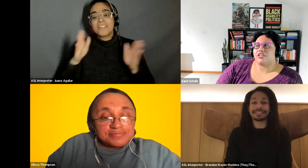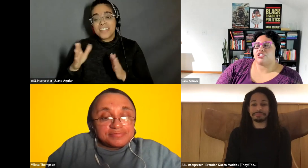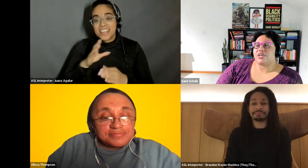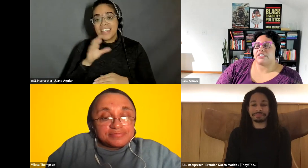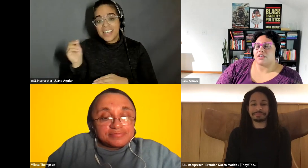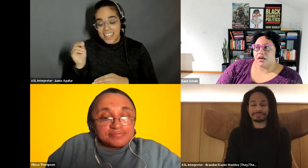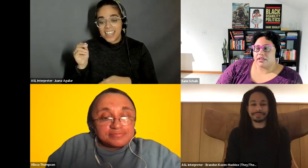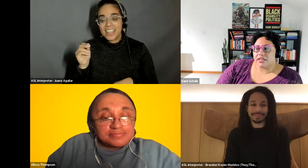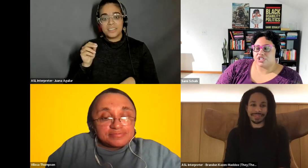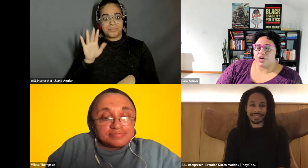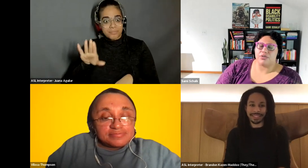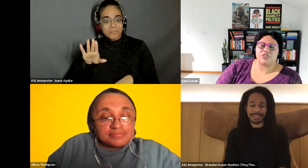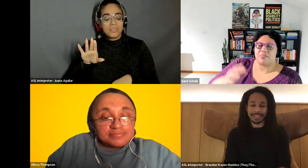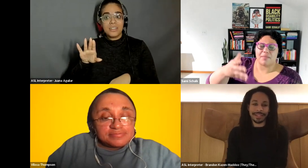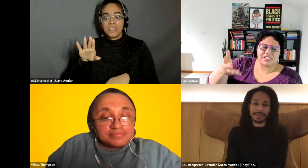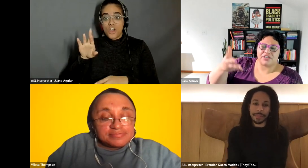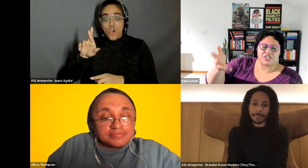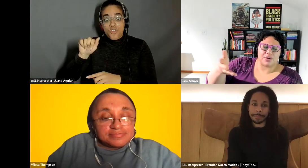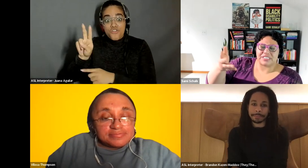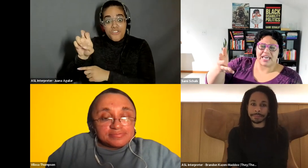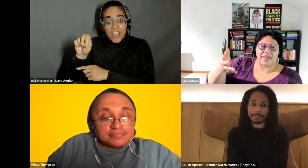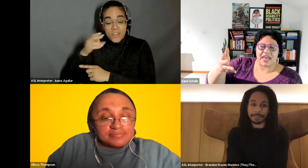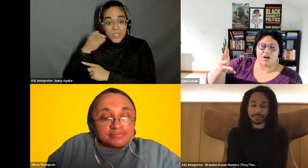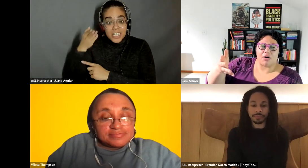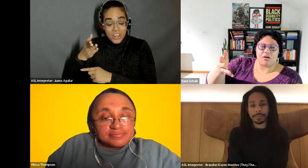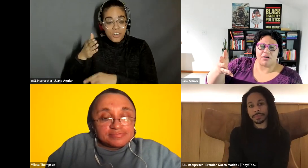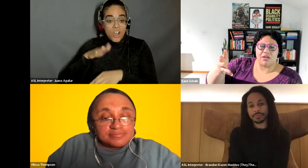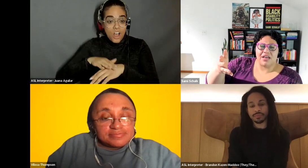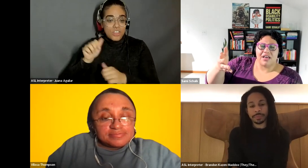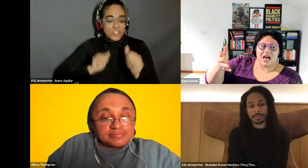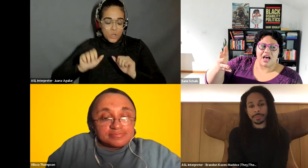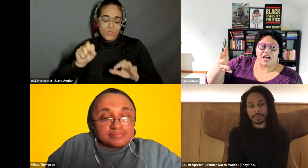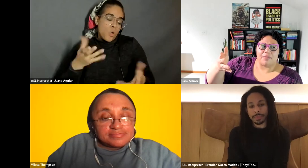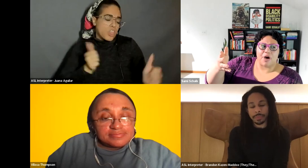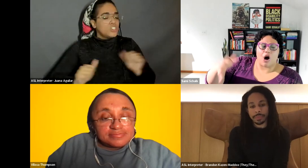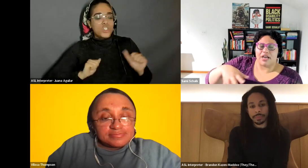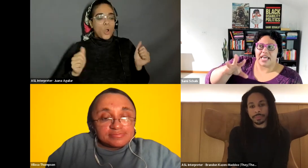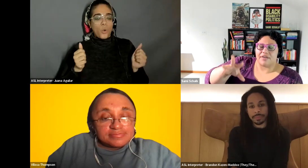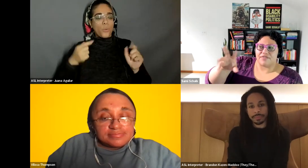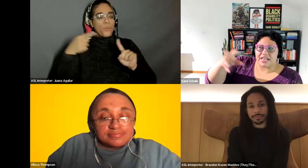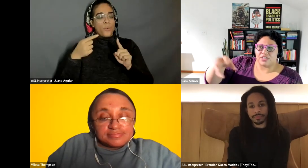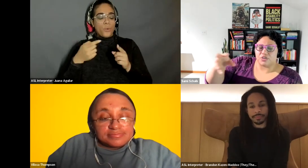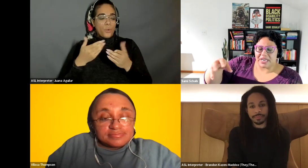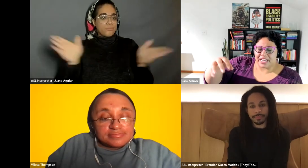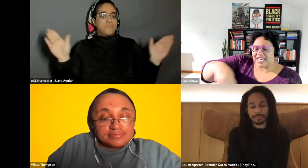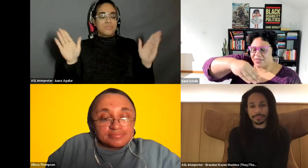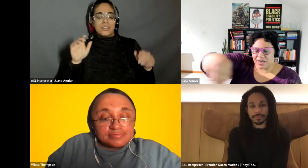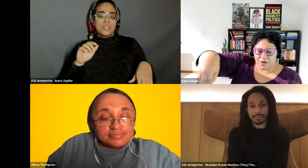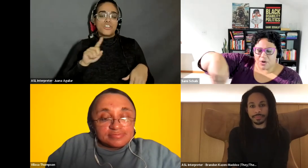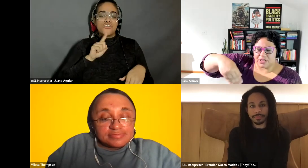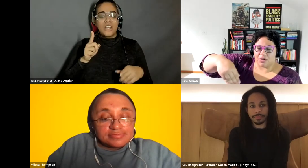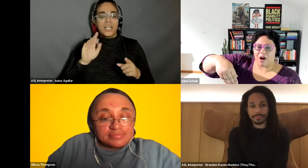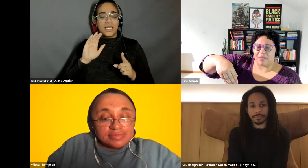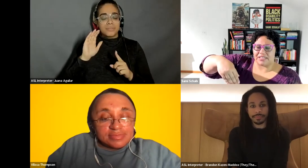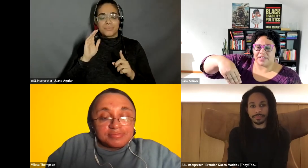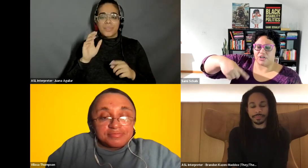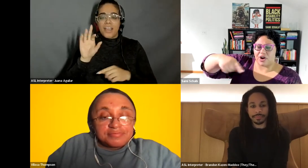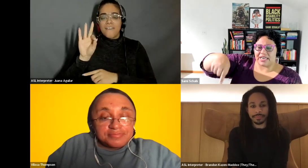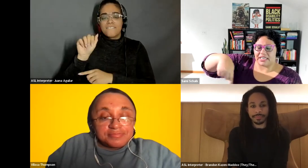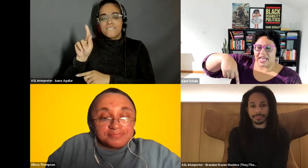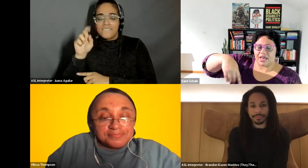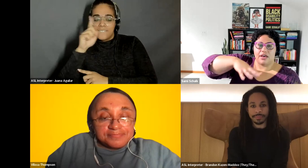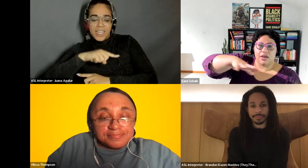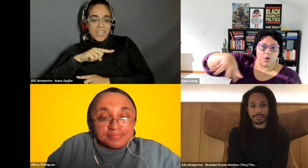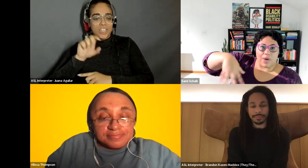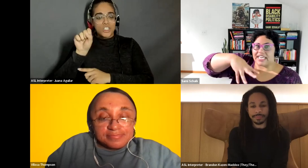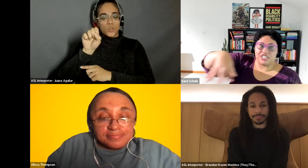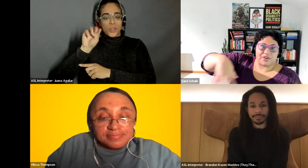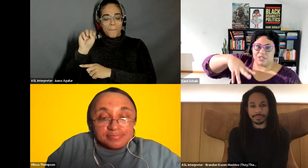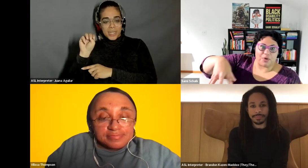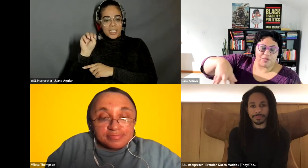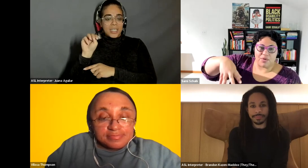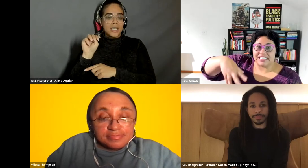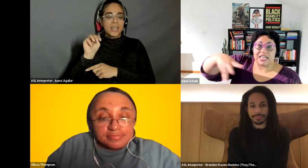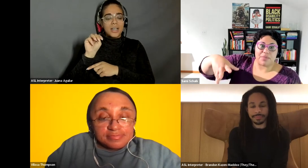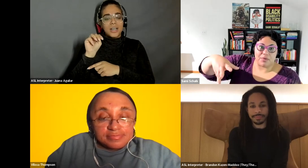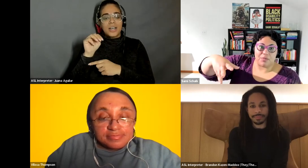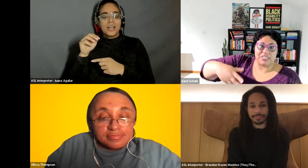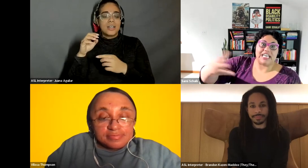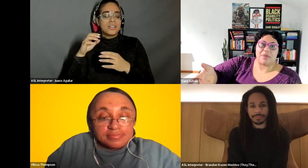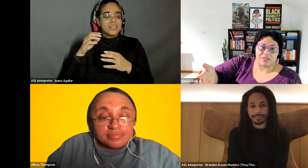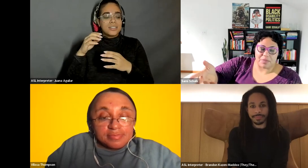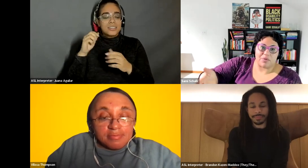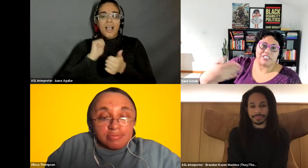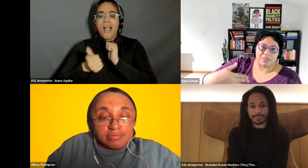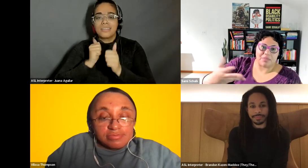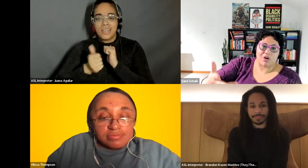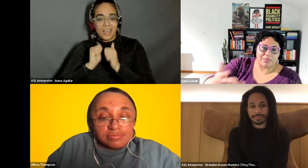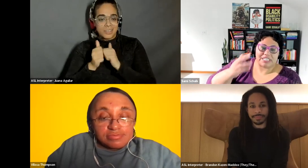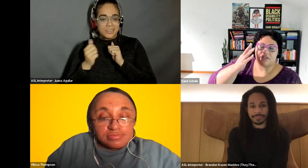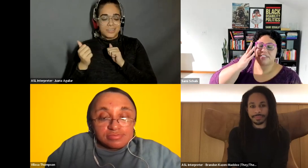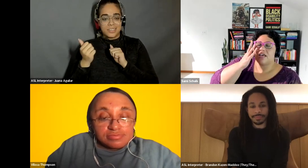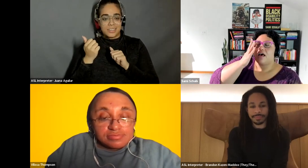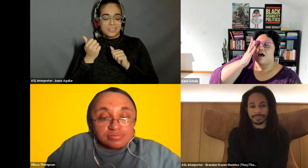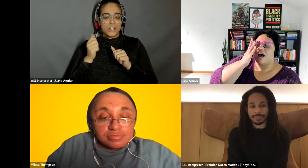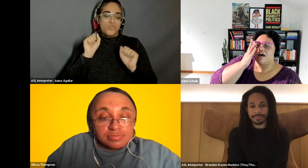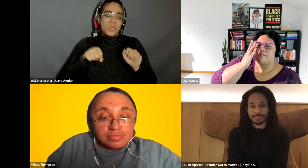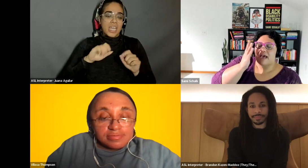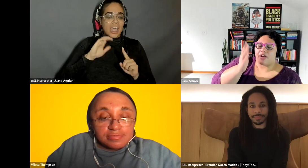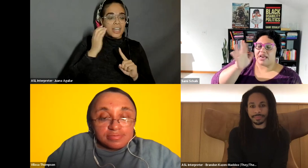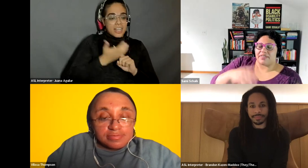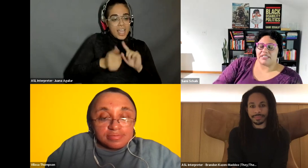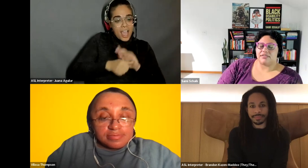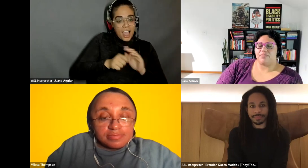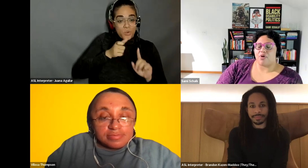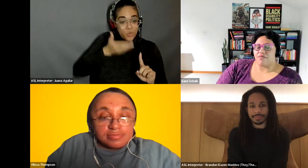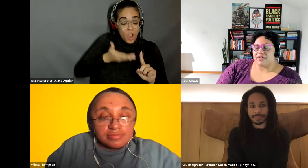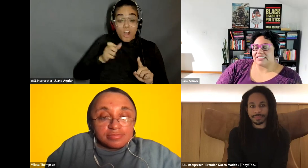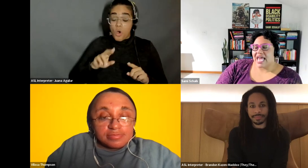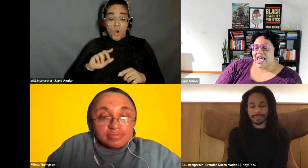Sami Schalk: she was on the show. So the premise of the show was like. They are all on like a fake social media site. They're in their own little apartments, and they're trying to like win each other's approval, and some people pretend to be other people, and some people are themselves by creating these profiles.